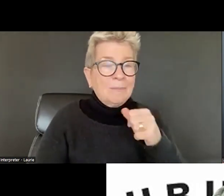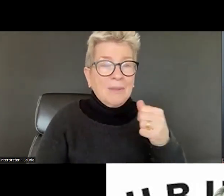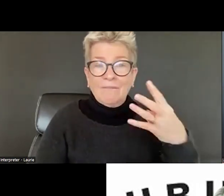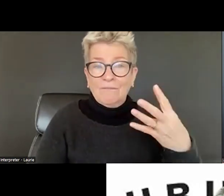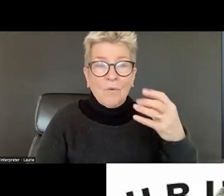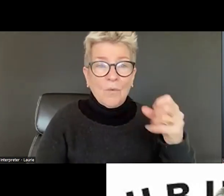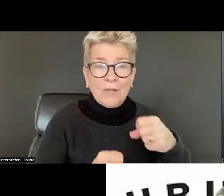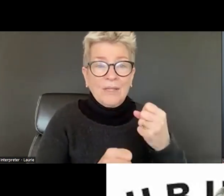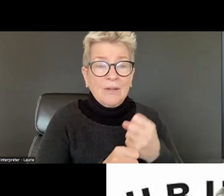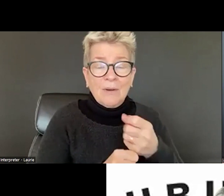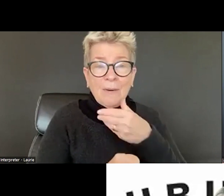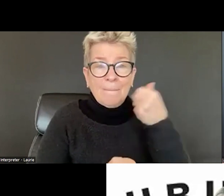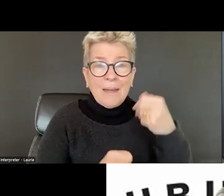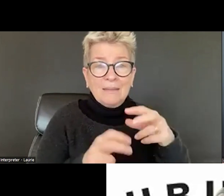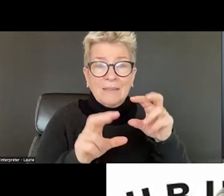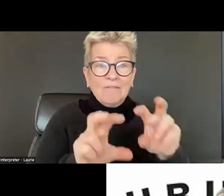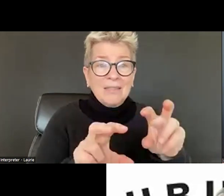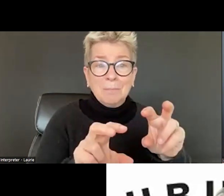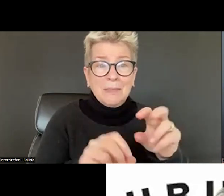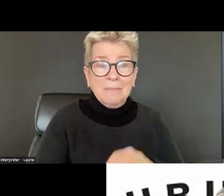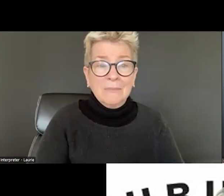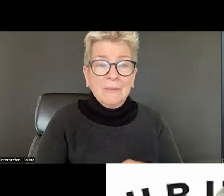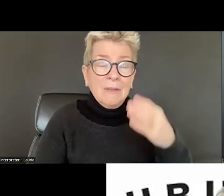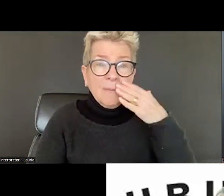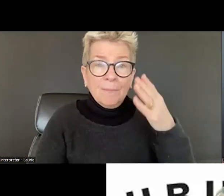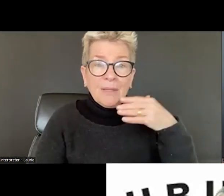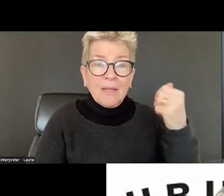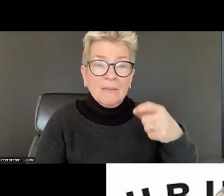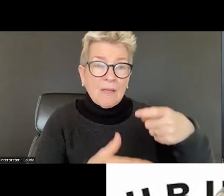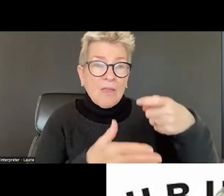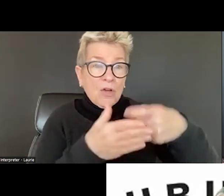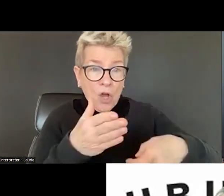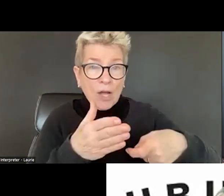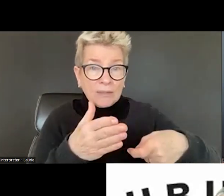may not be the best investment for us because of the cost of it so what I would do when I was at